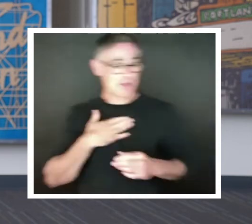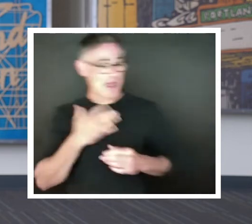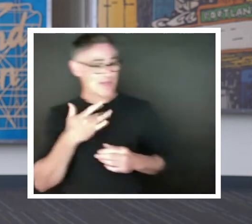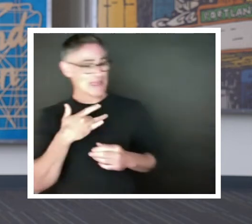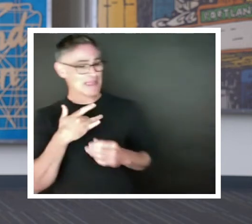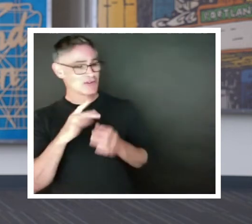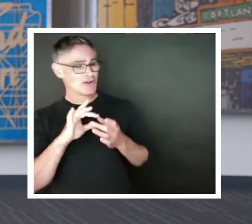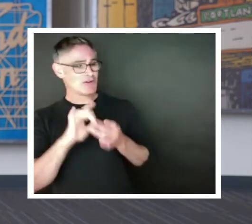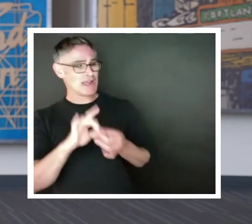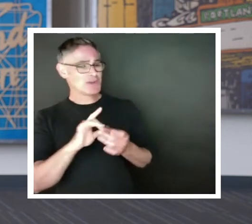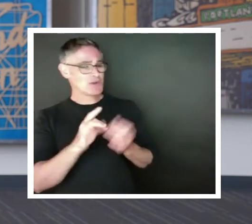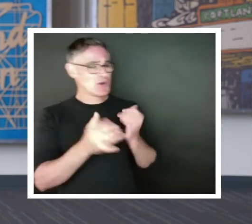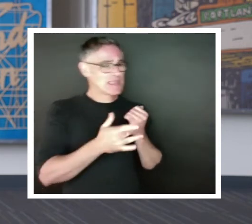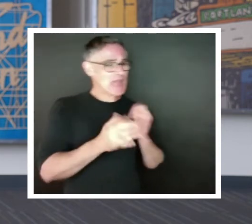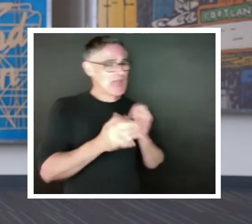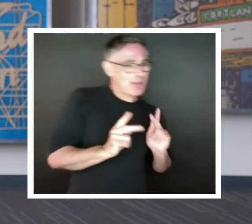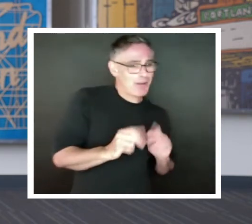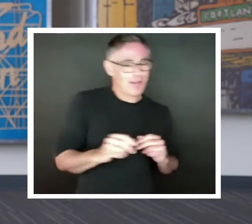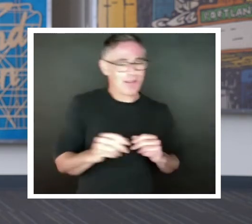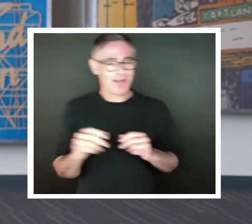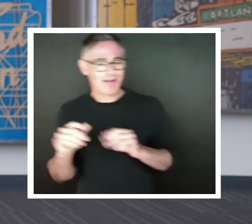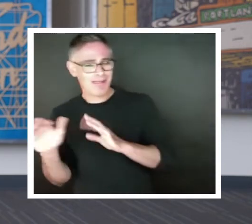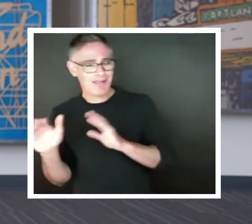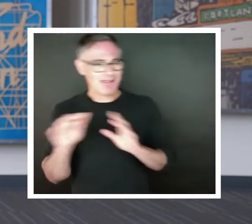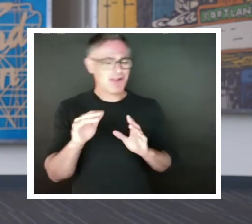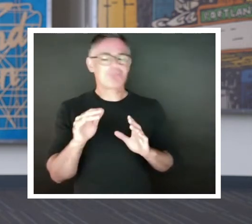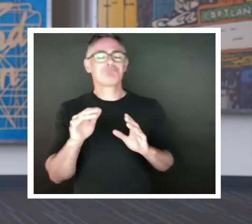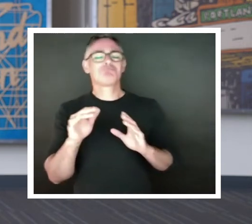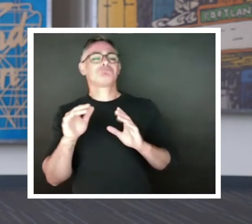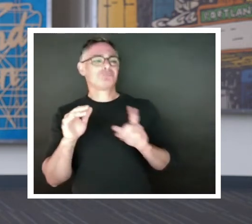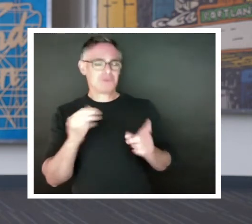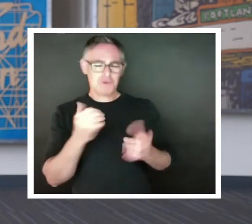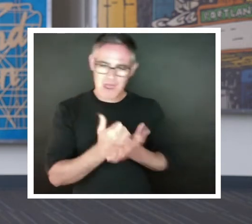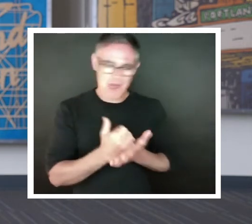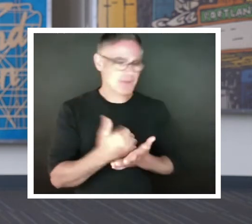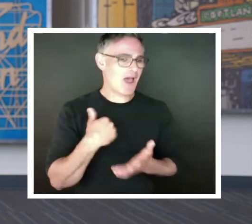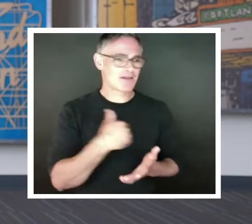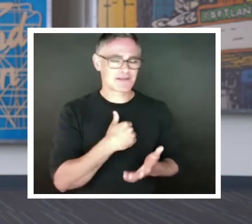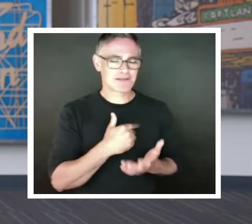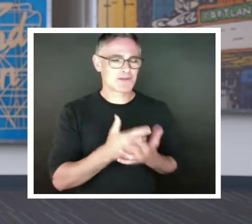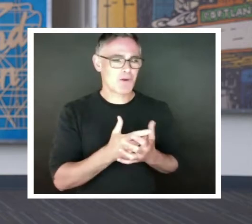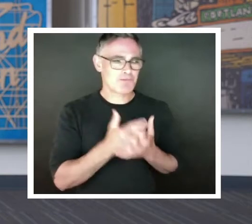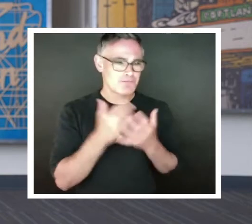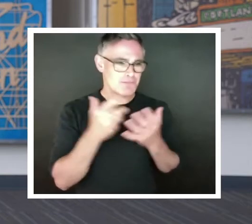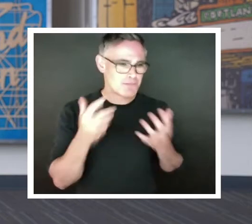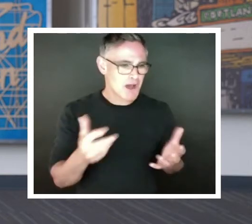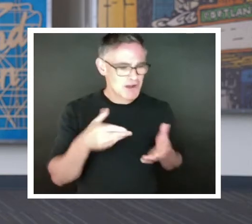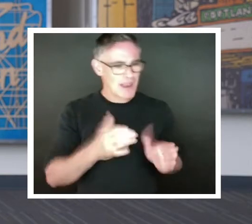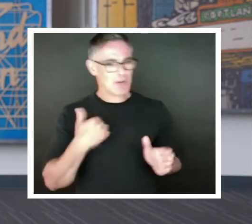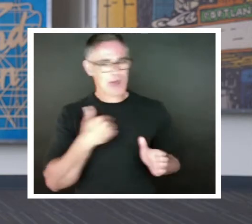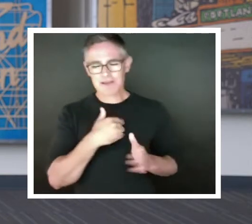as you challenged us to past technical competency and have equipped us to think critically, compassionately,